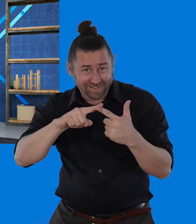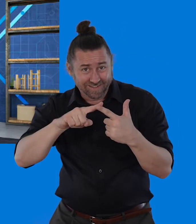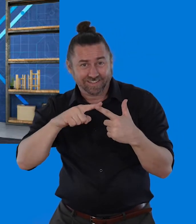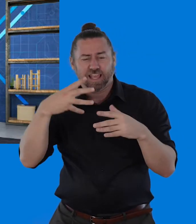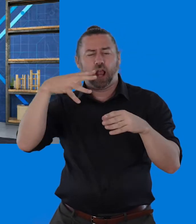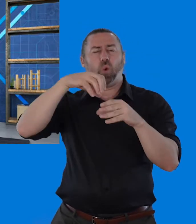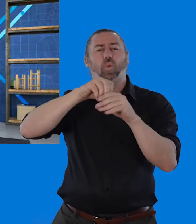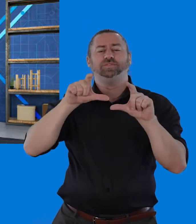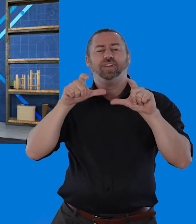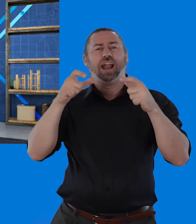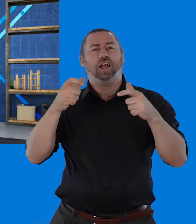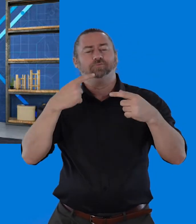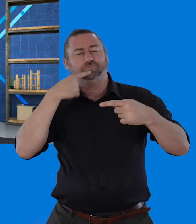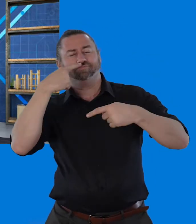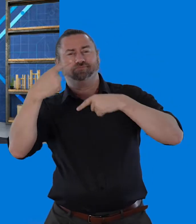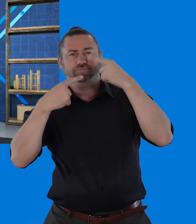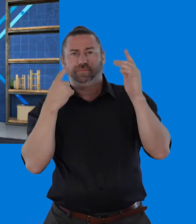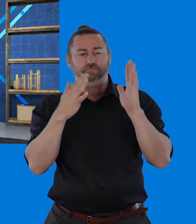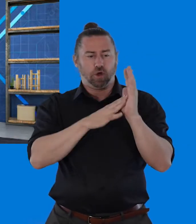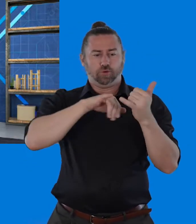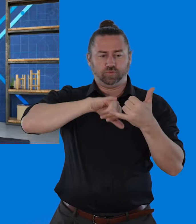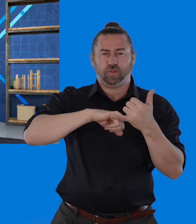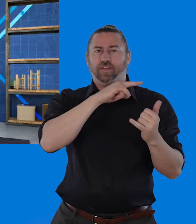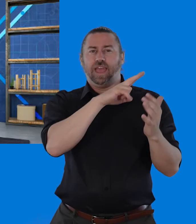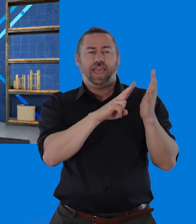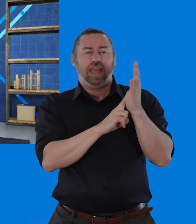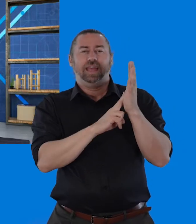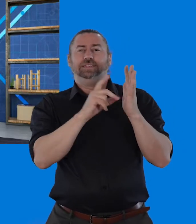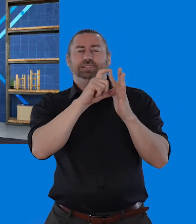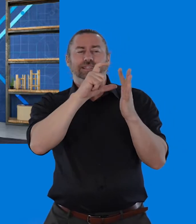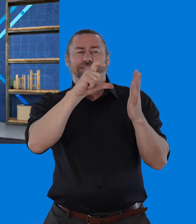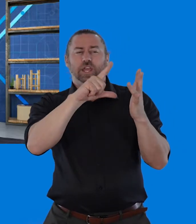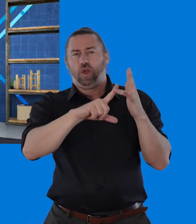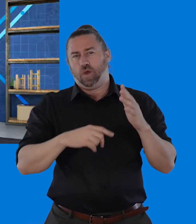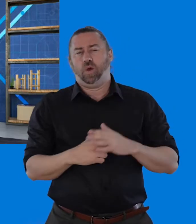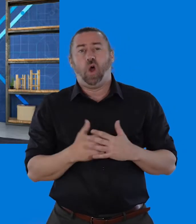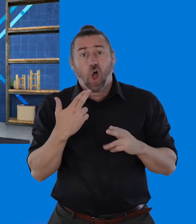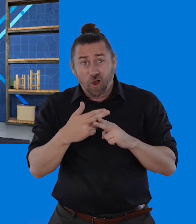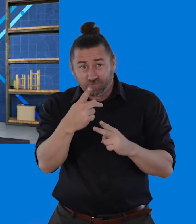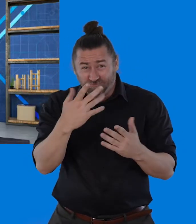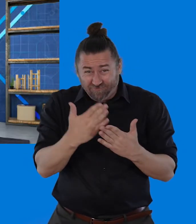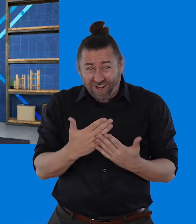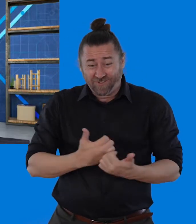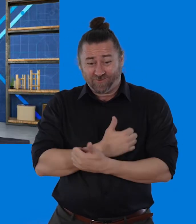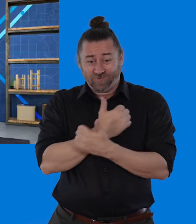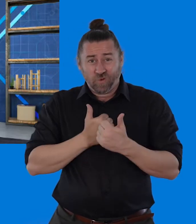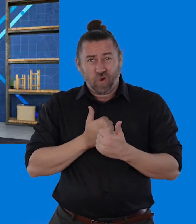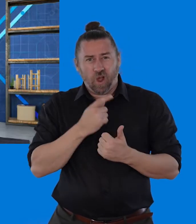that we're running together Microsoft and the NCDO. We hope you really enjoy it. We hope there's a lot in here to help you,